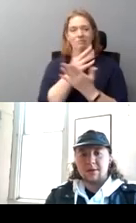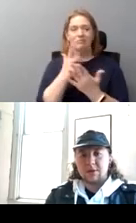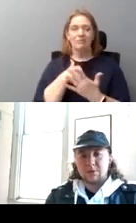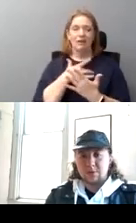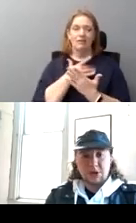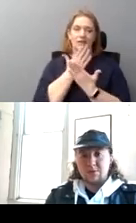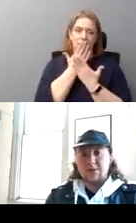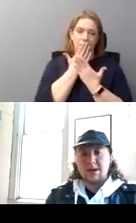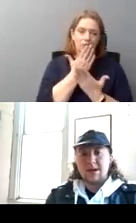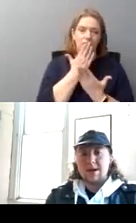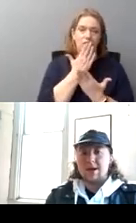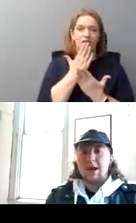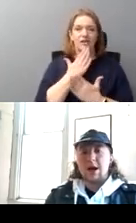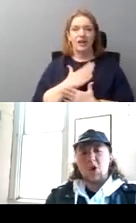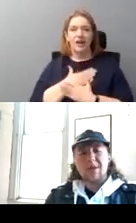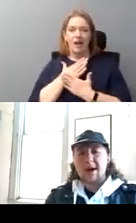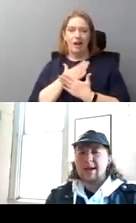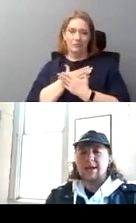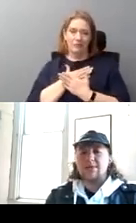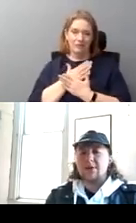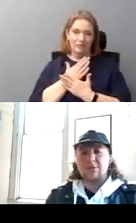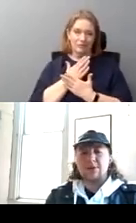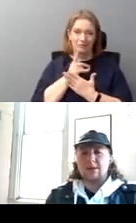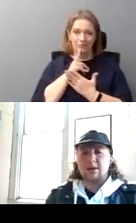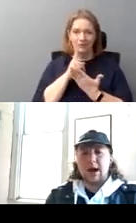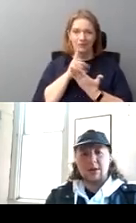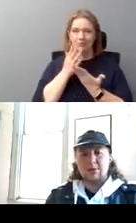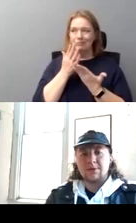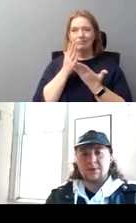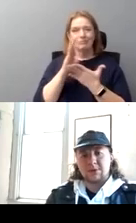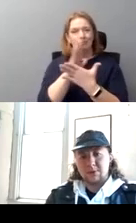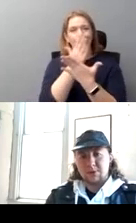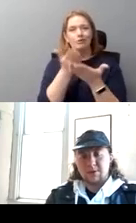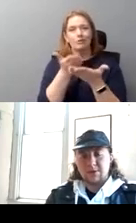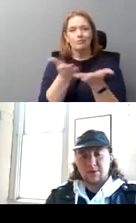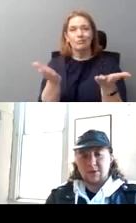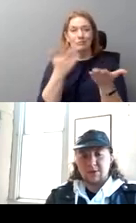this to you today, and I hope that I can give everybody an actual physical tour in the future,